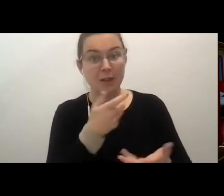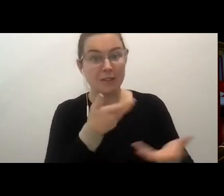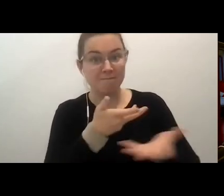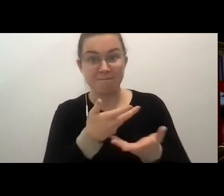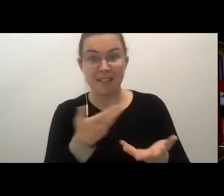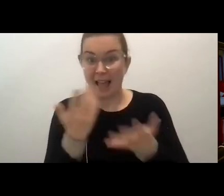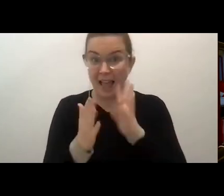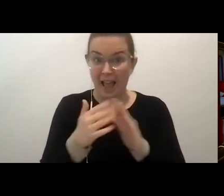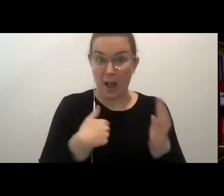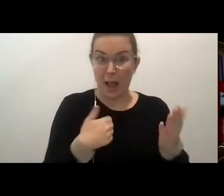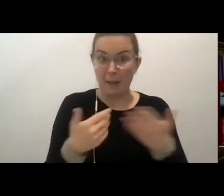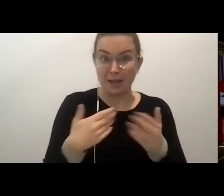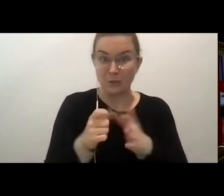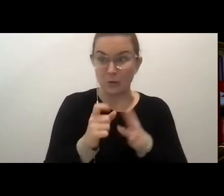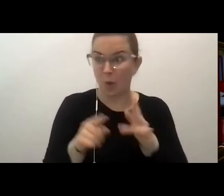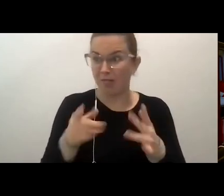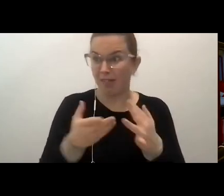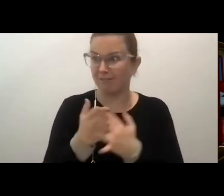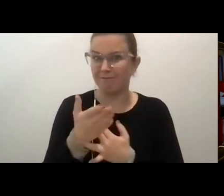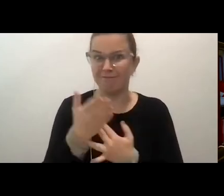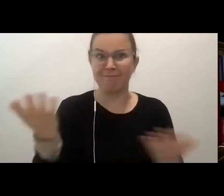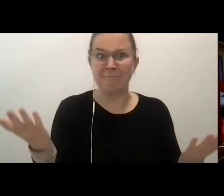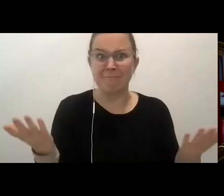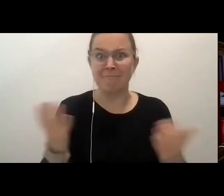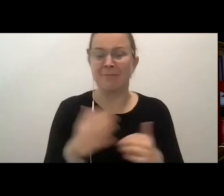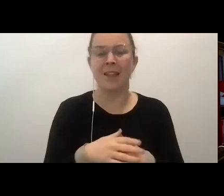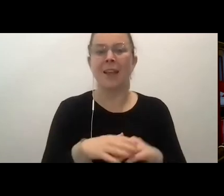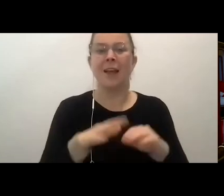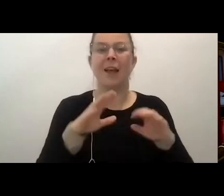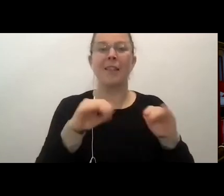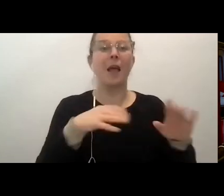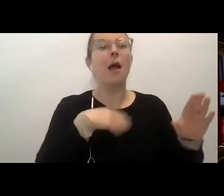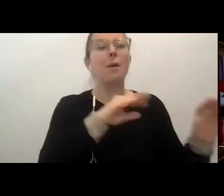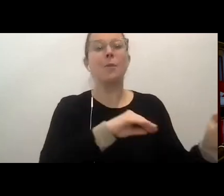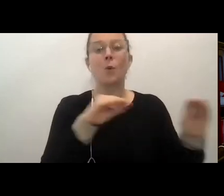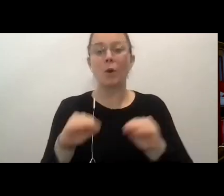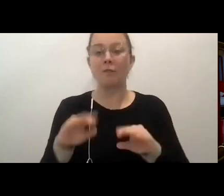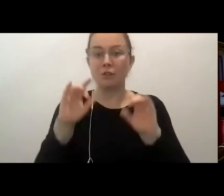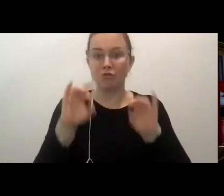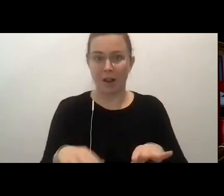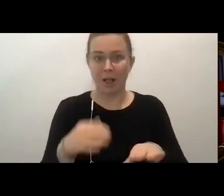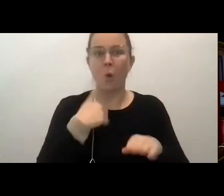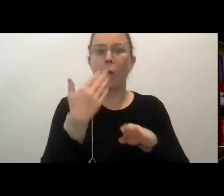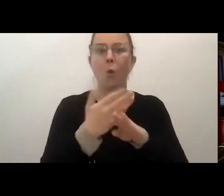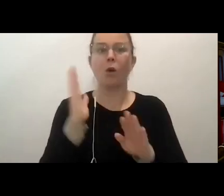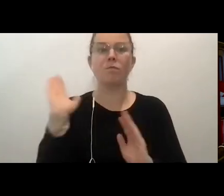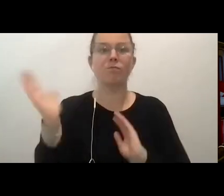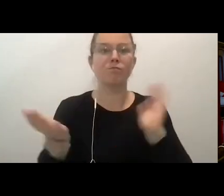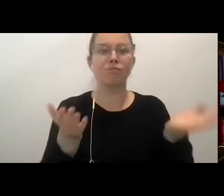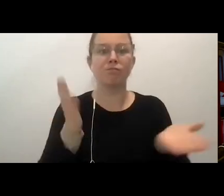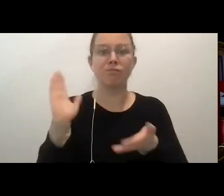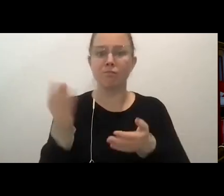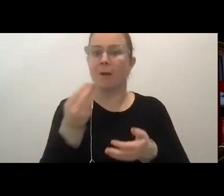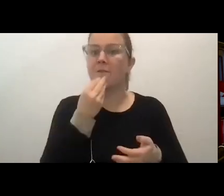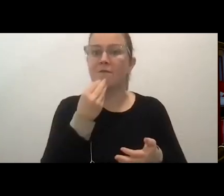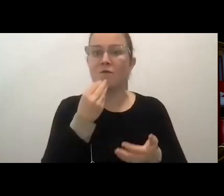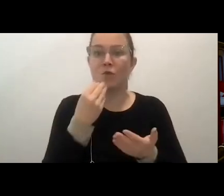I don't know. When I moved to Australia I worked in hospitality taking orders, you know?